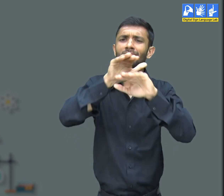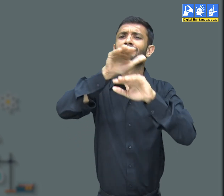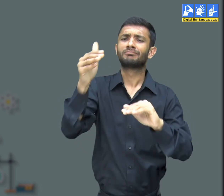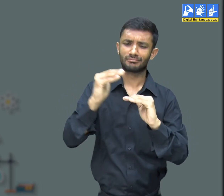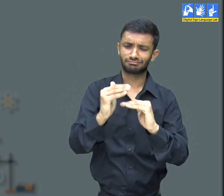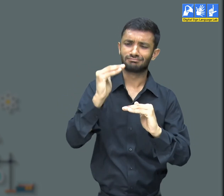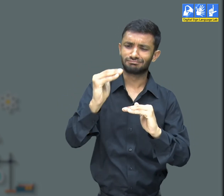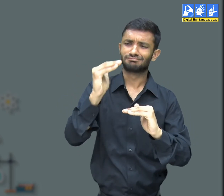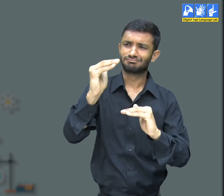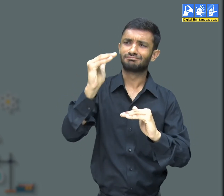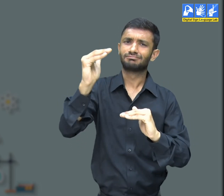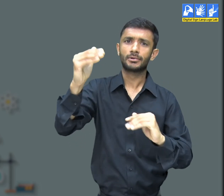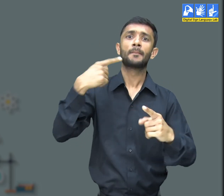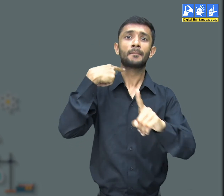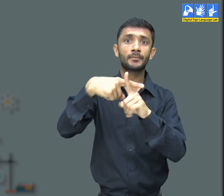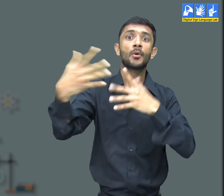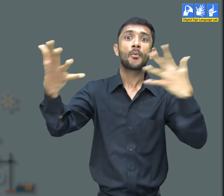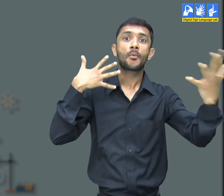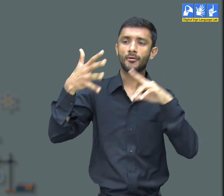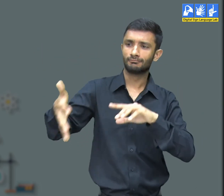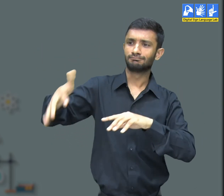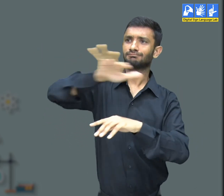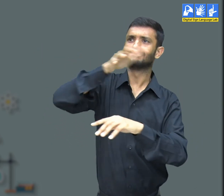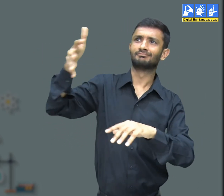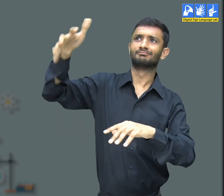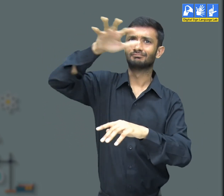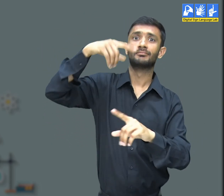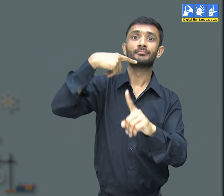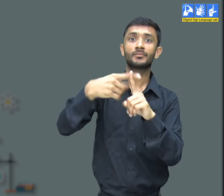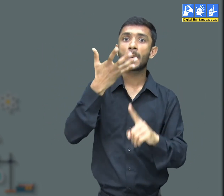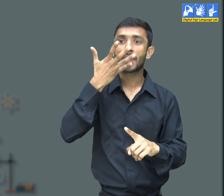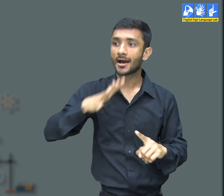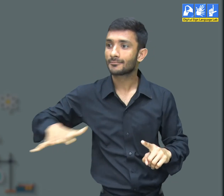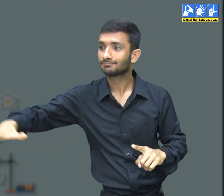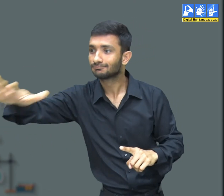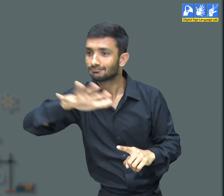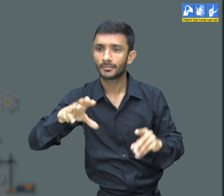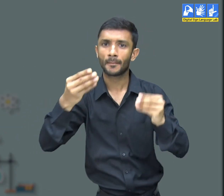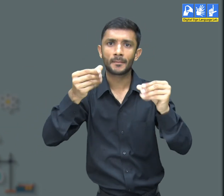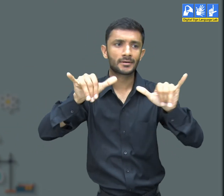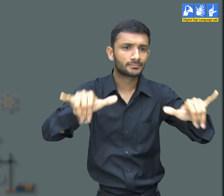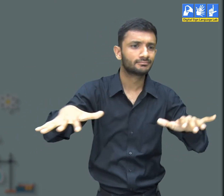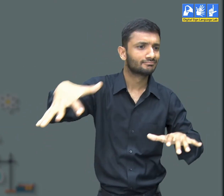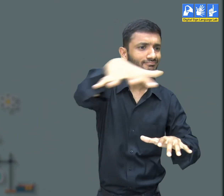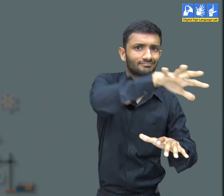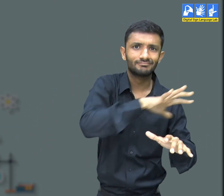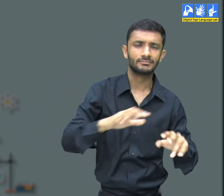it's interior temperature, different layers, atmosphere, ocean and land.